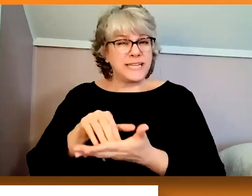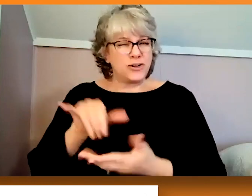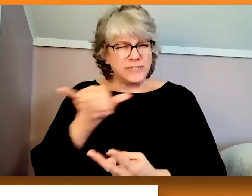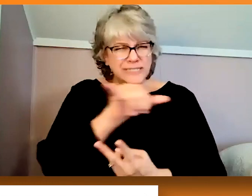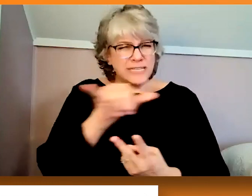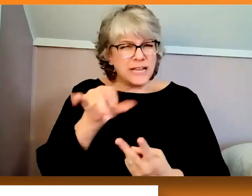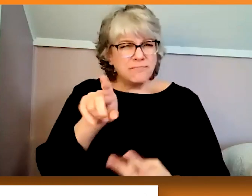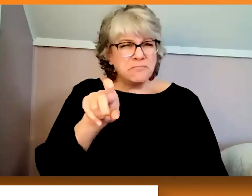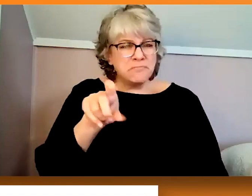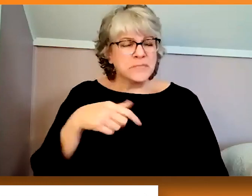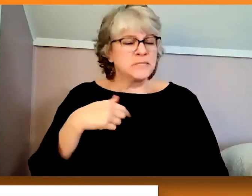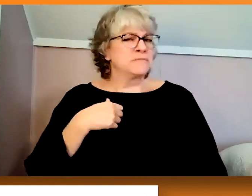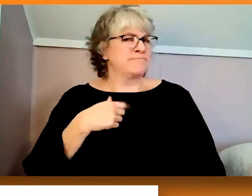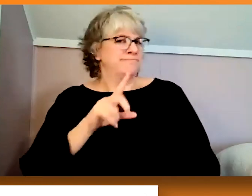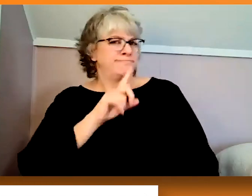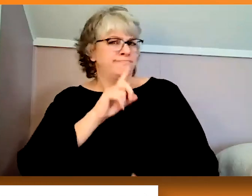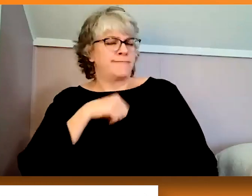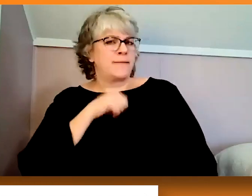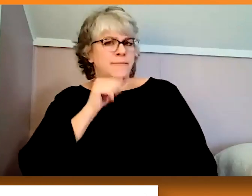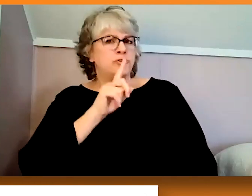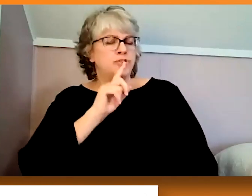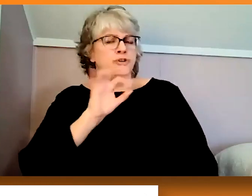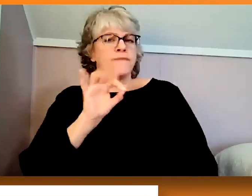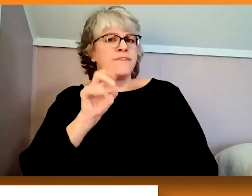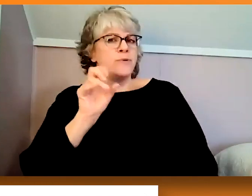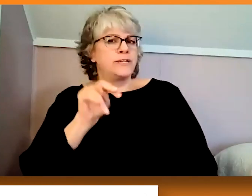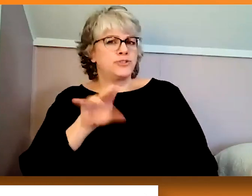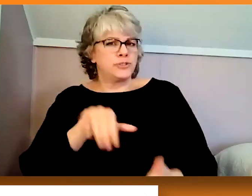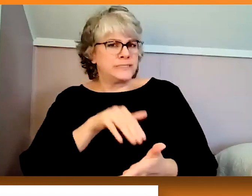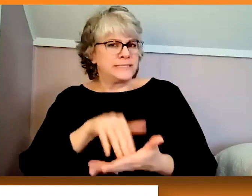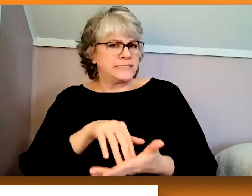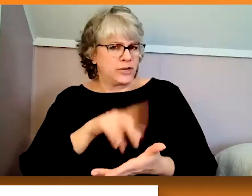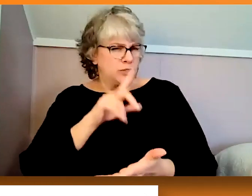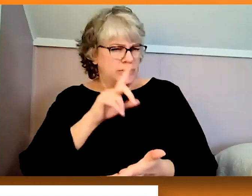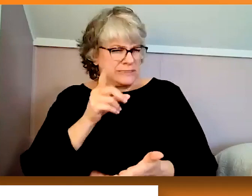I'm not sure what the Foundation Center is, but I can make a note of that and reach out